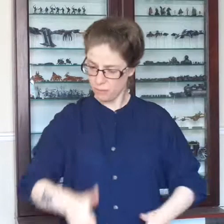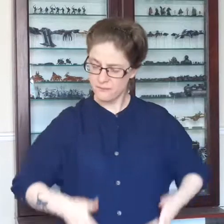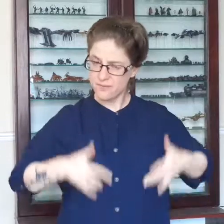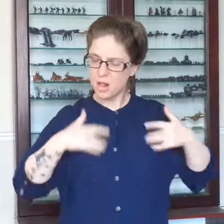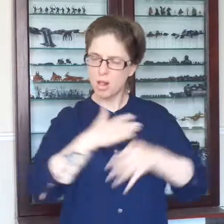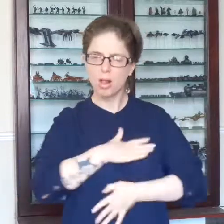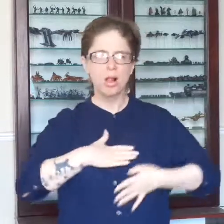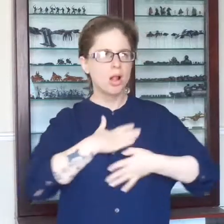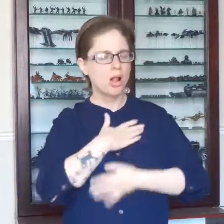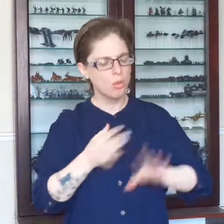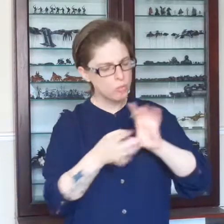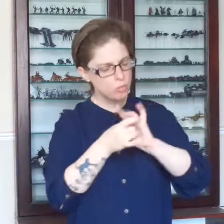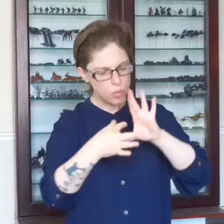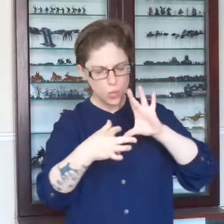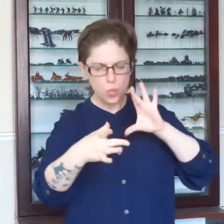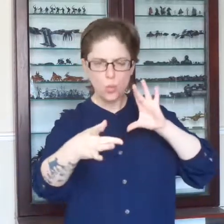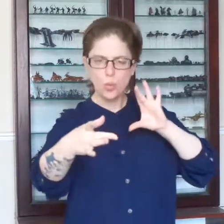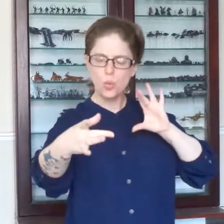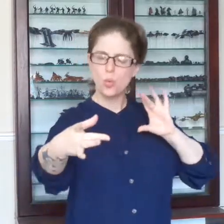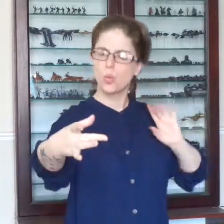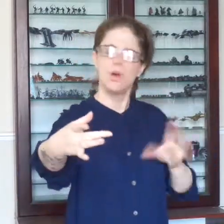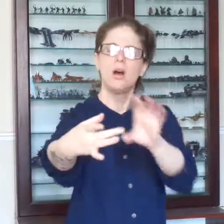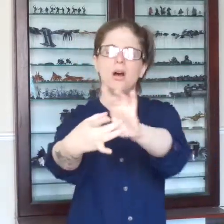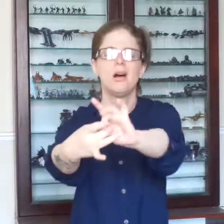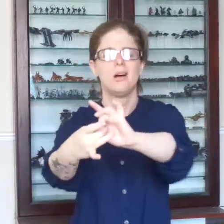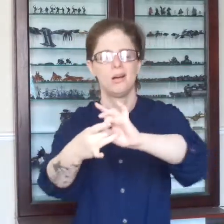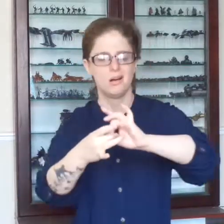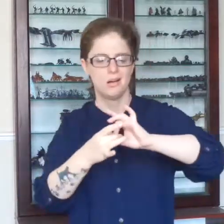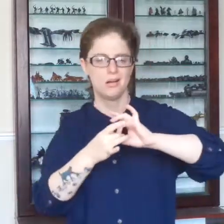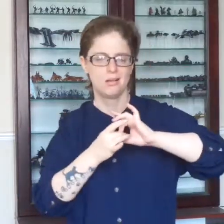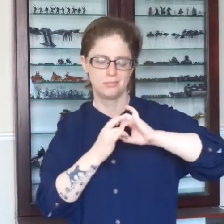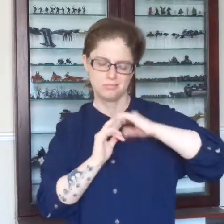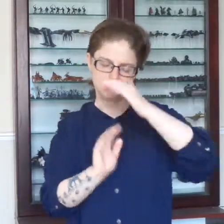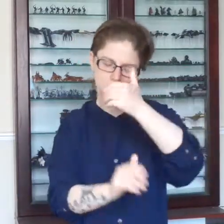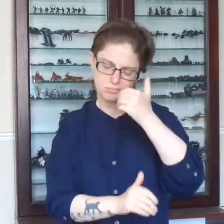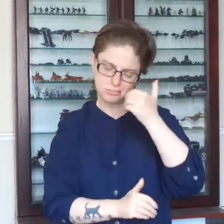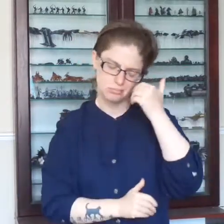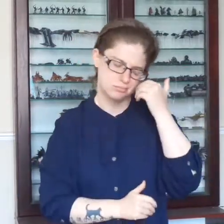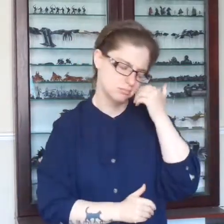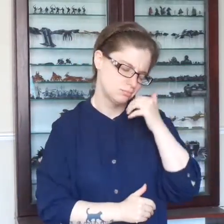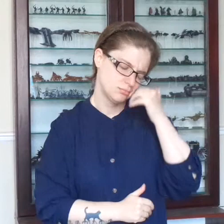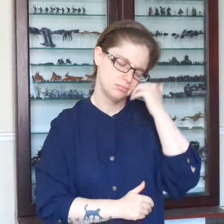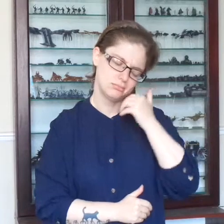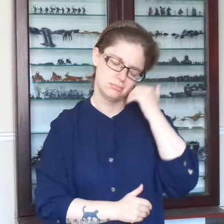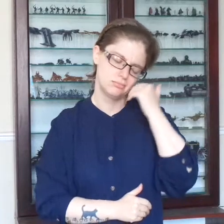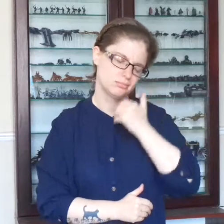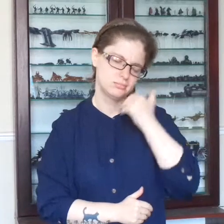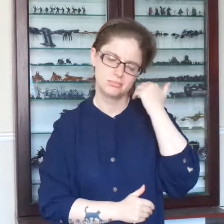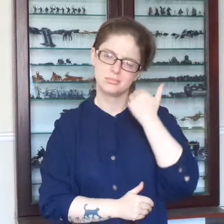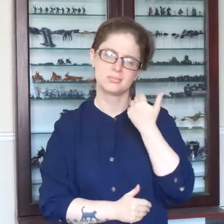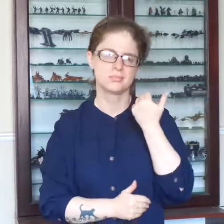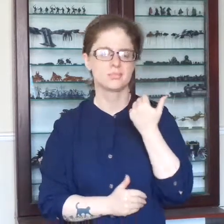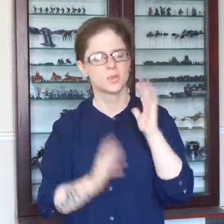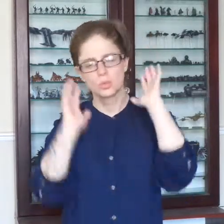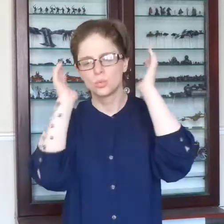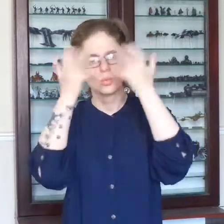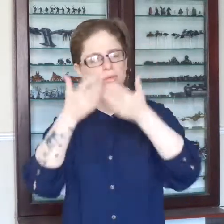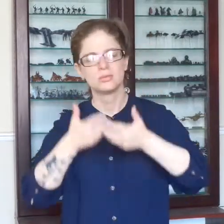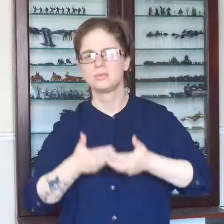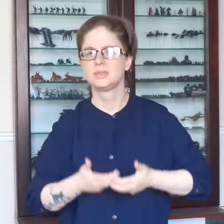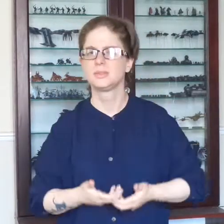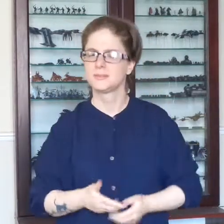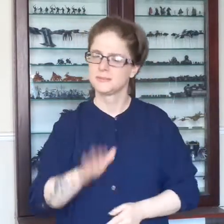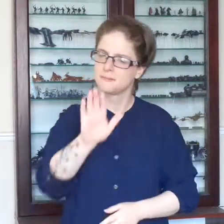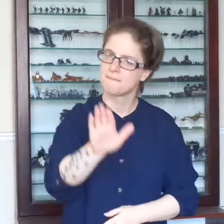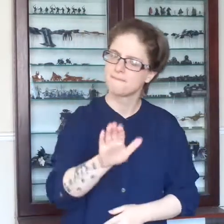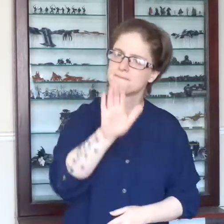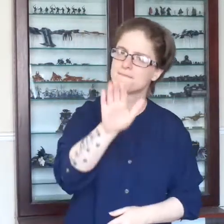Cold nights and the Sunday mornings On your way and out of the grey